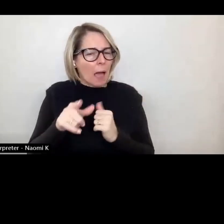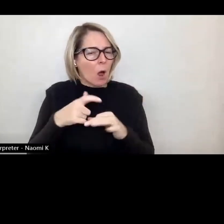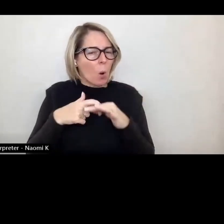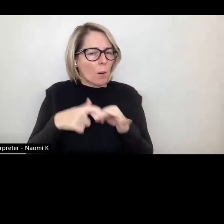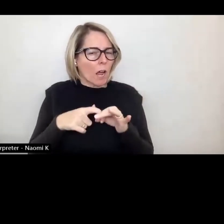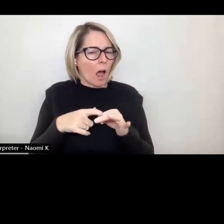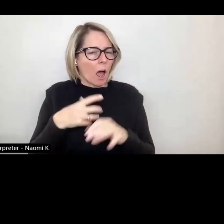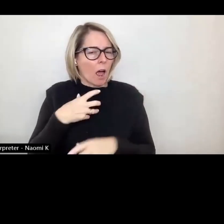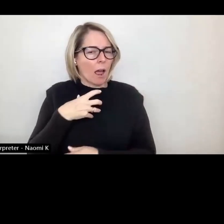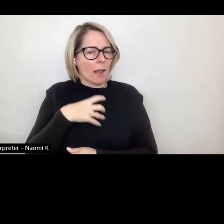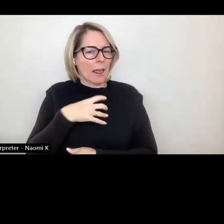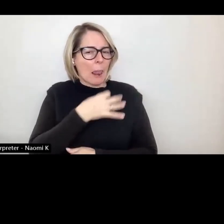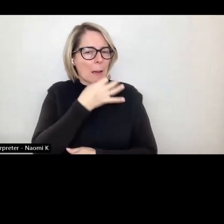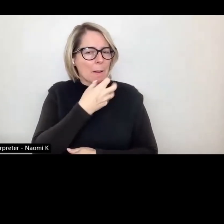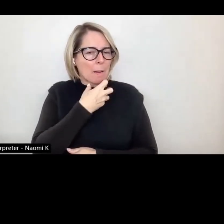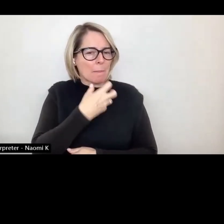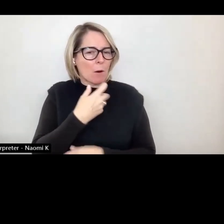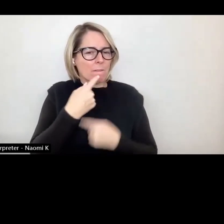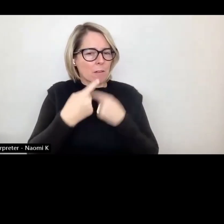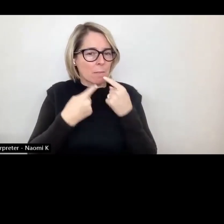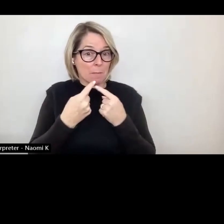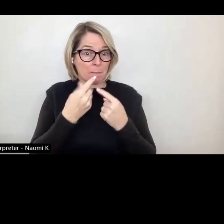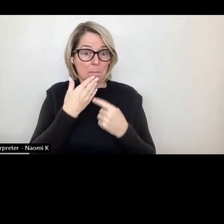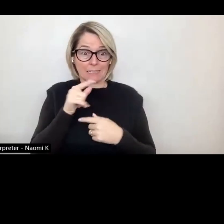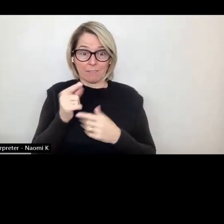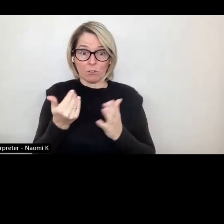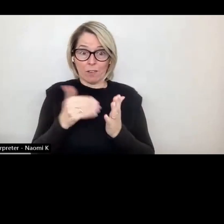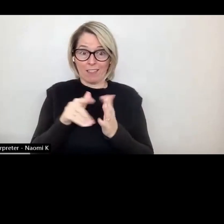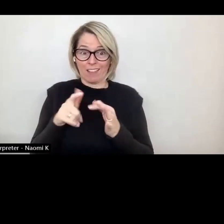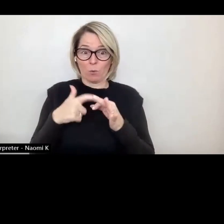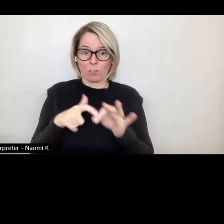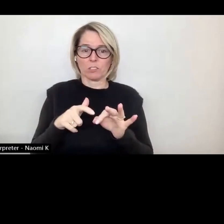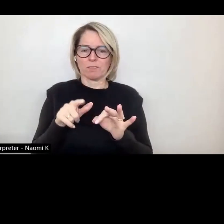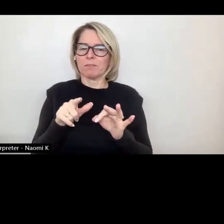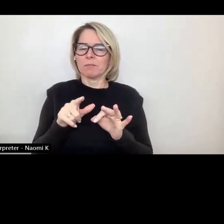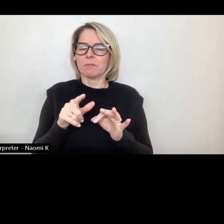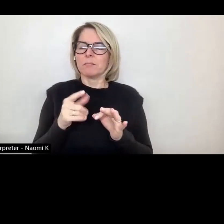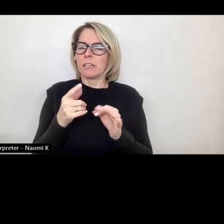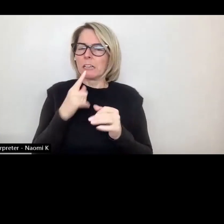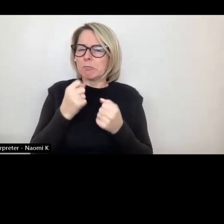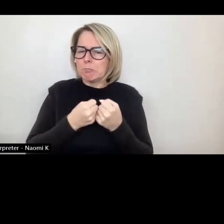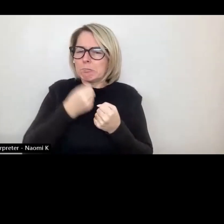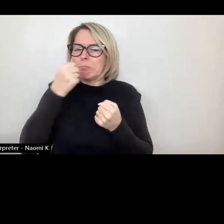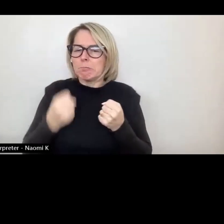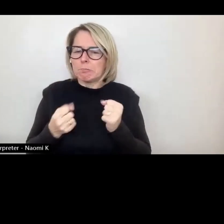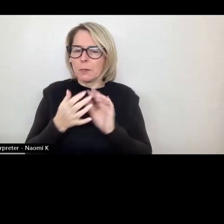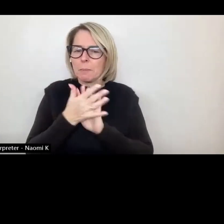So if that's your question, if you wouldn't mind elaborating a little, I'd be happy to respond.